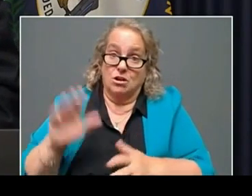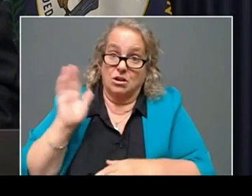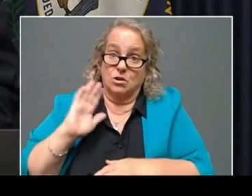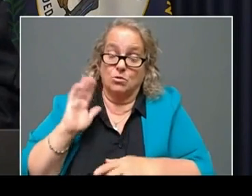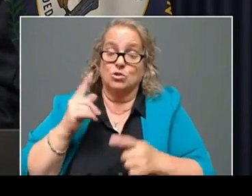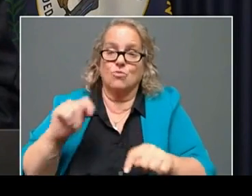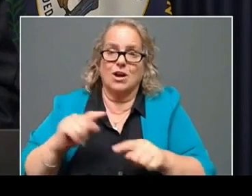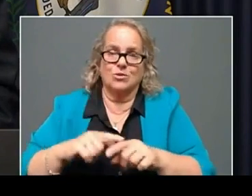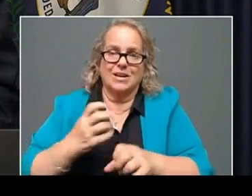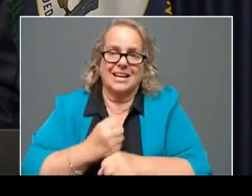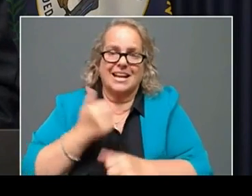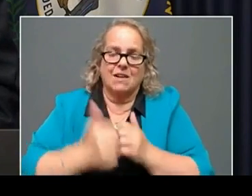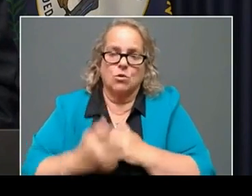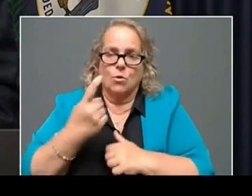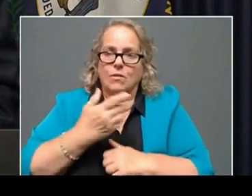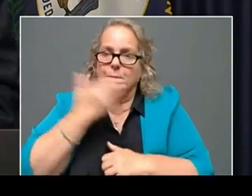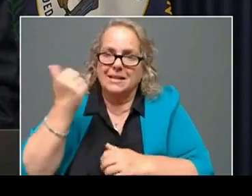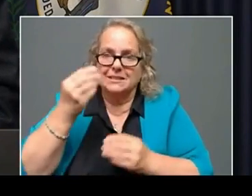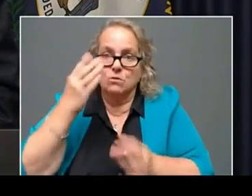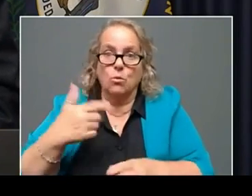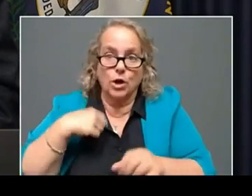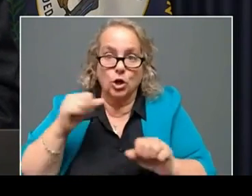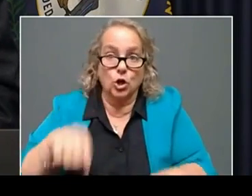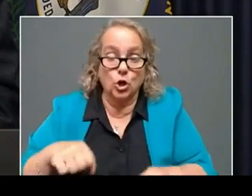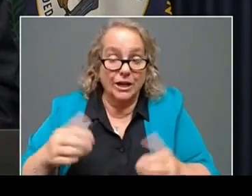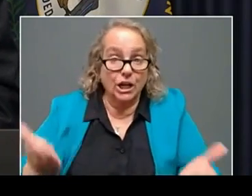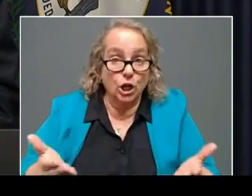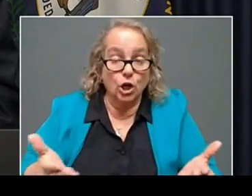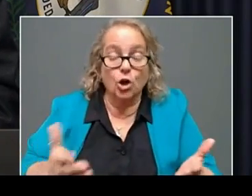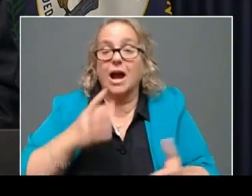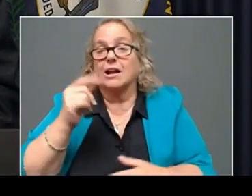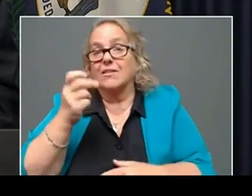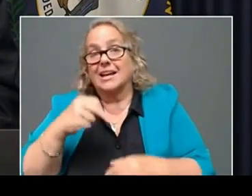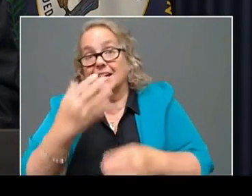best information we could hear and then giving you all the best information to